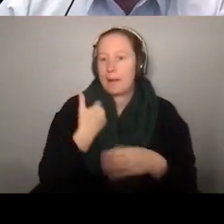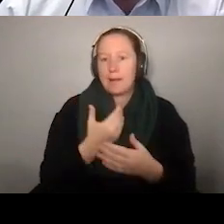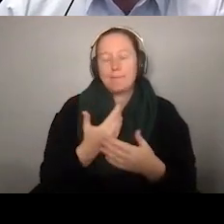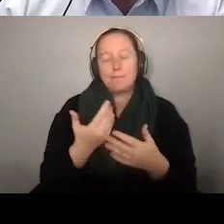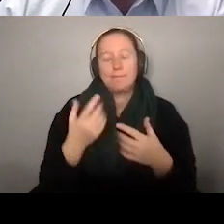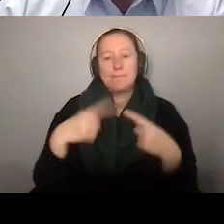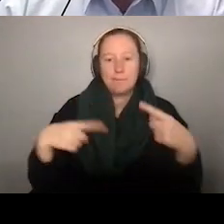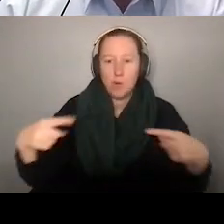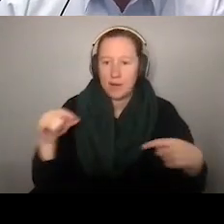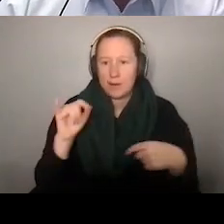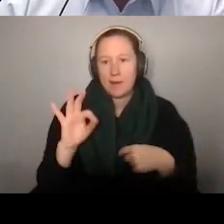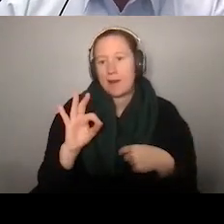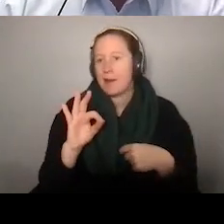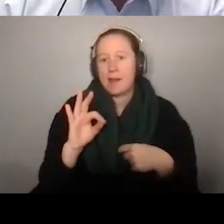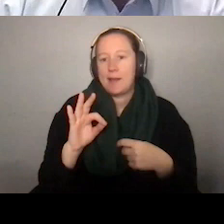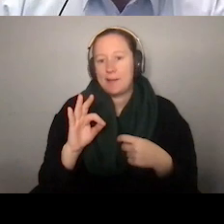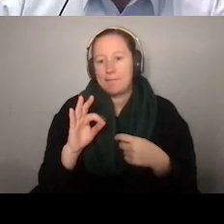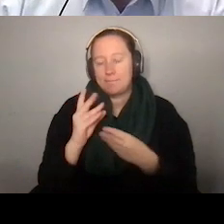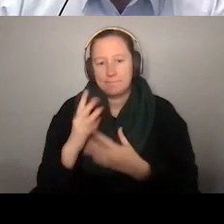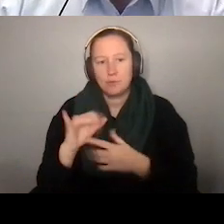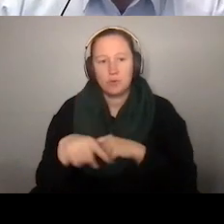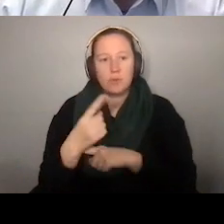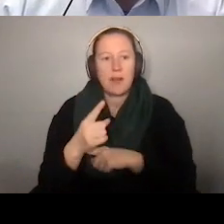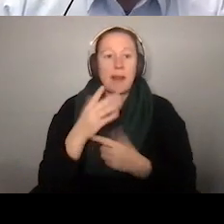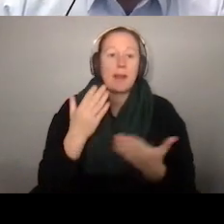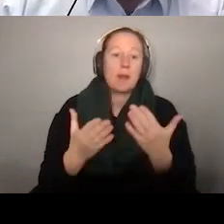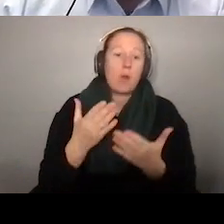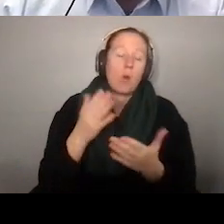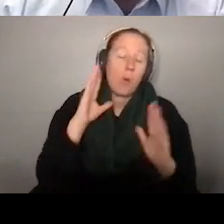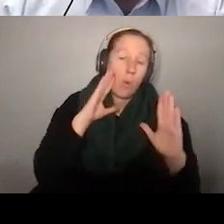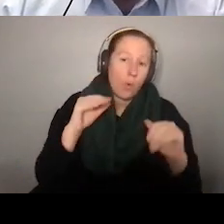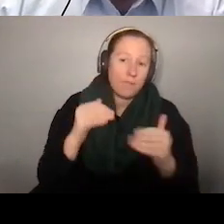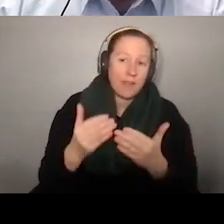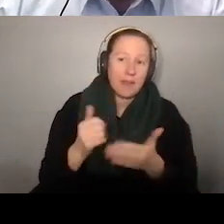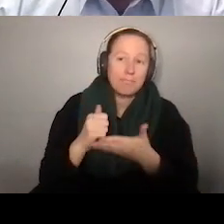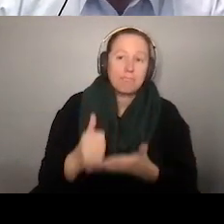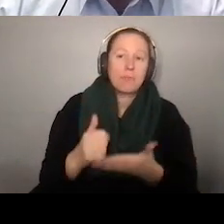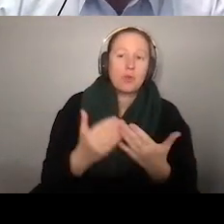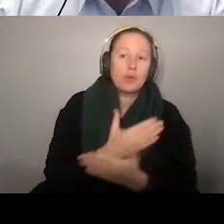engaging both new and veteran NSF grantees. Today, we will highlight some key areas across